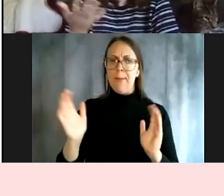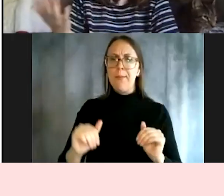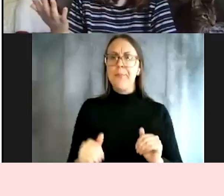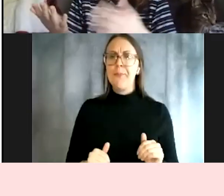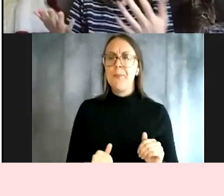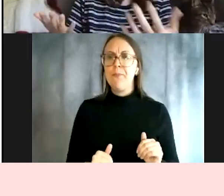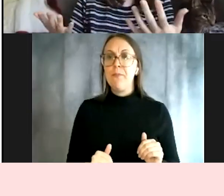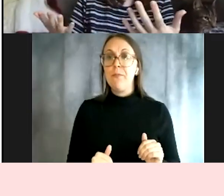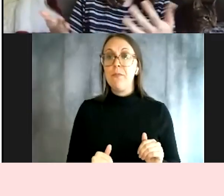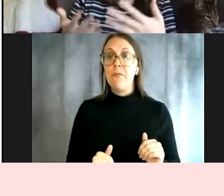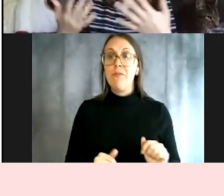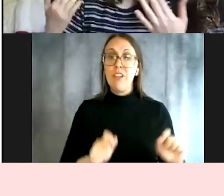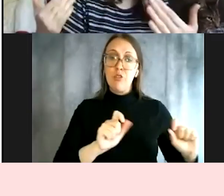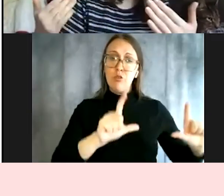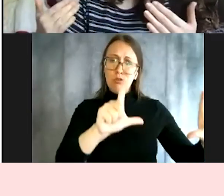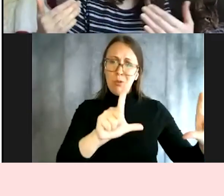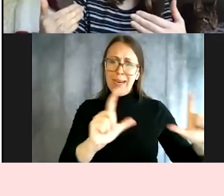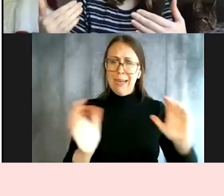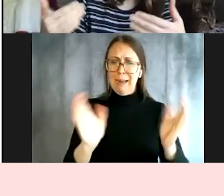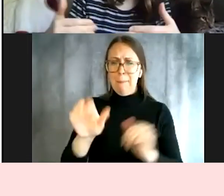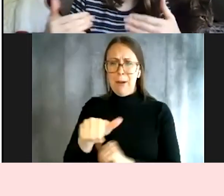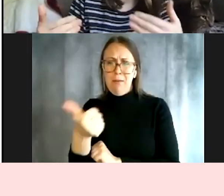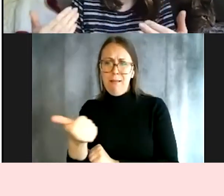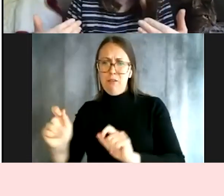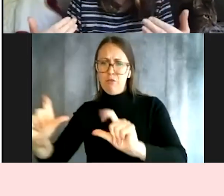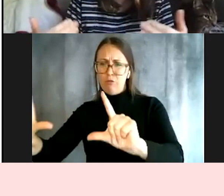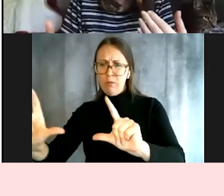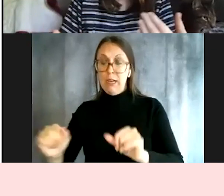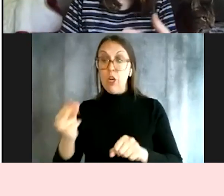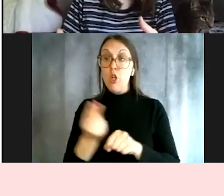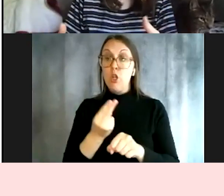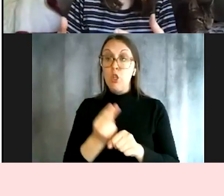use this screen or this screen, putting them in front of a user and letting them choose and then